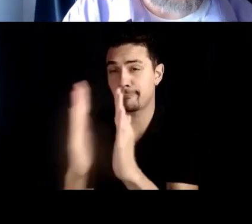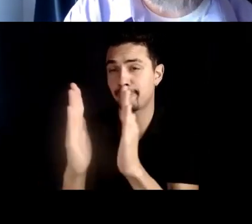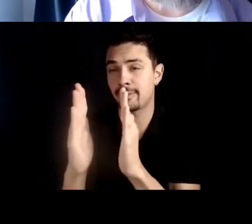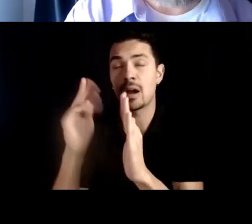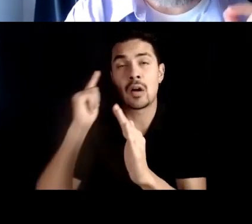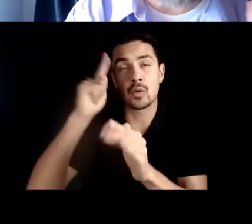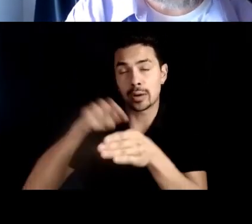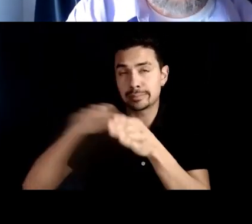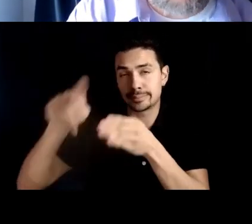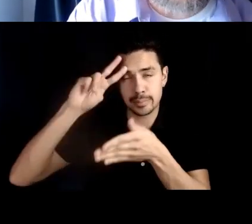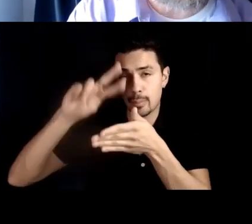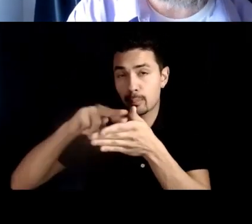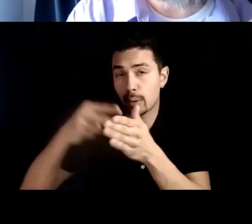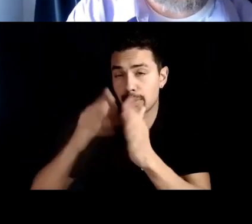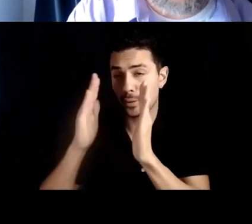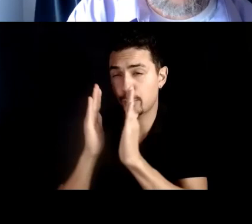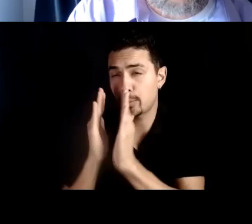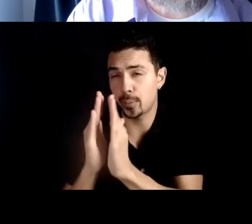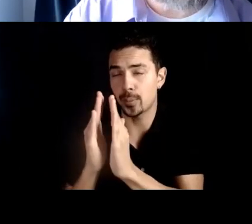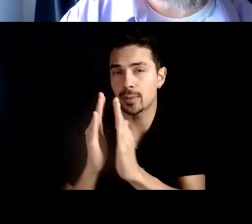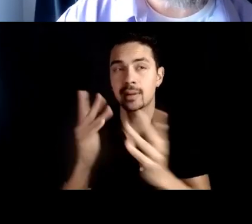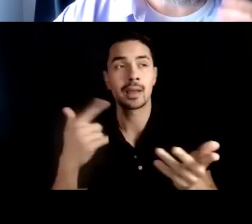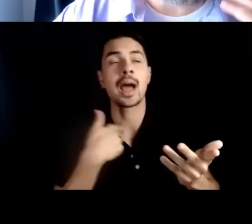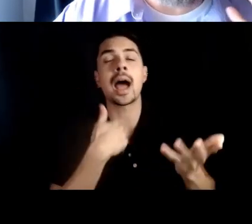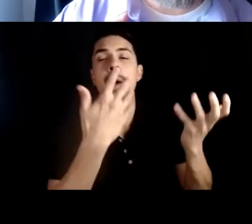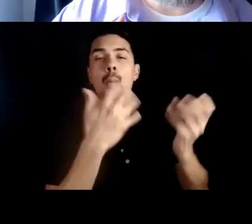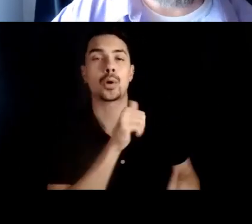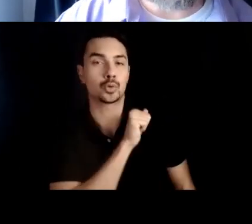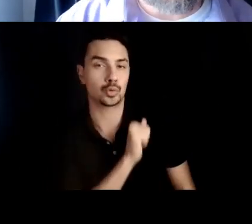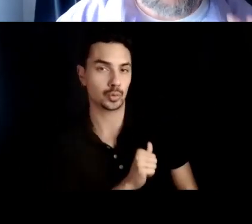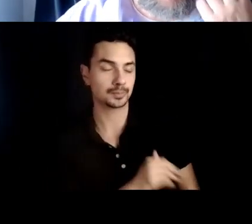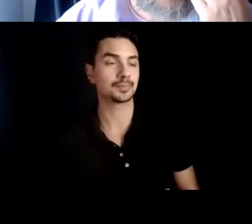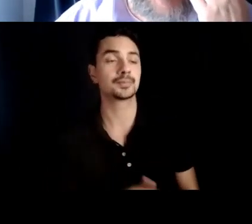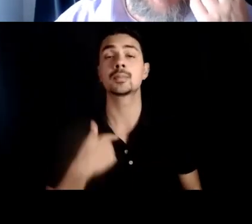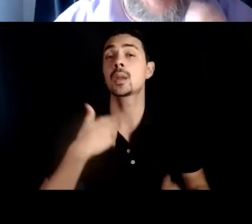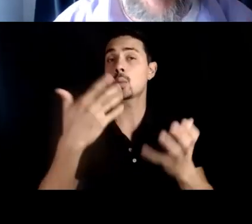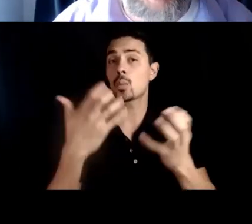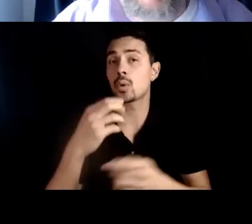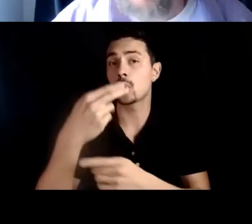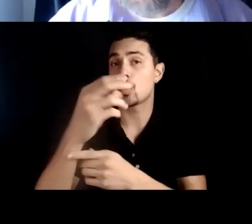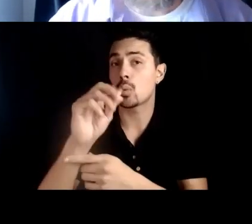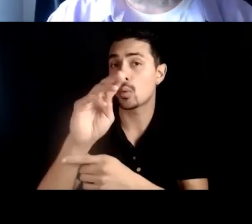So when they wanna get surgery, when they wanna have hormone, these hormones, when they wanna have a name change.